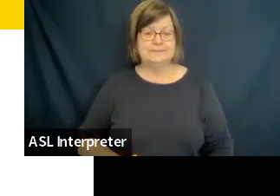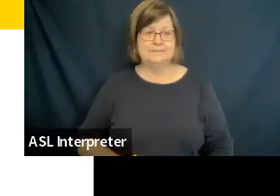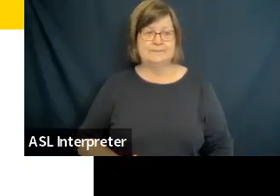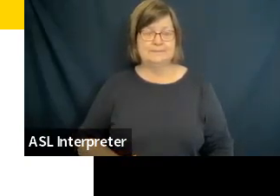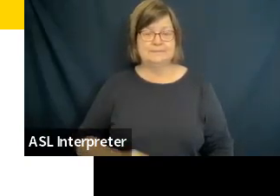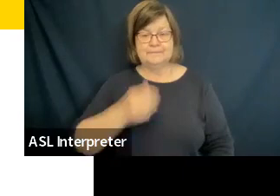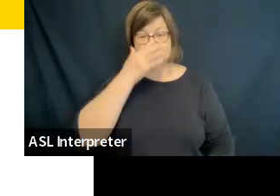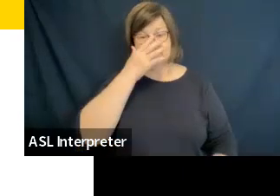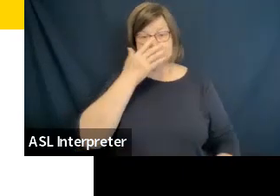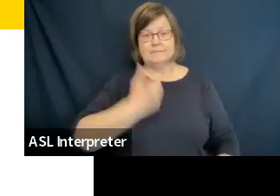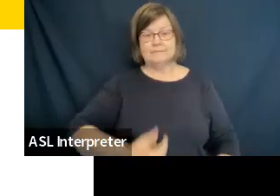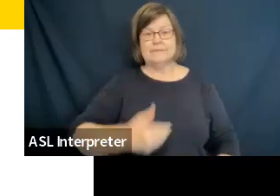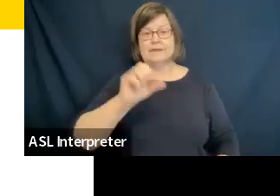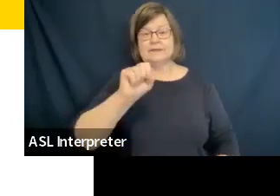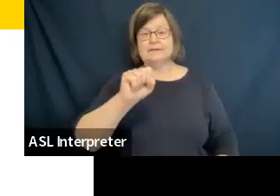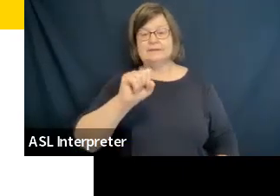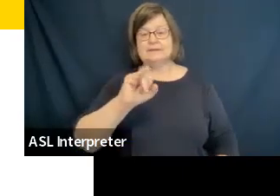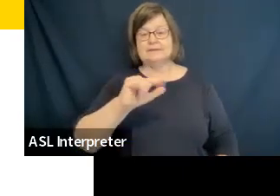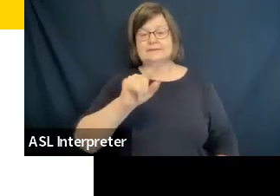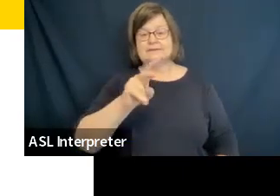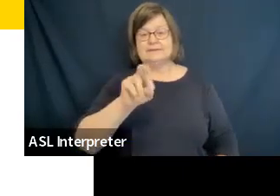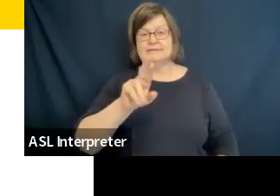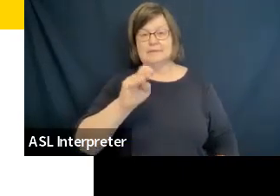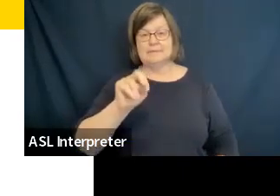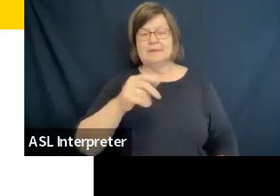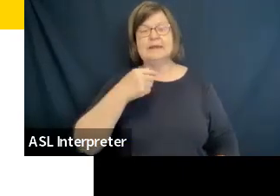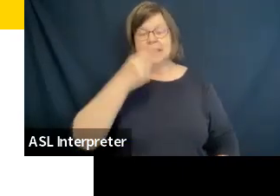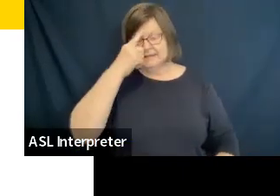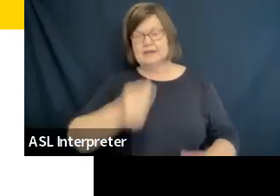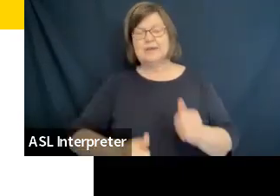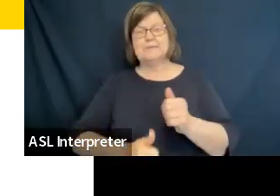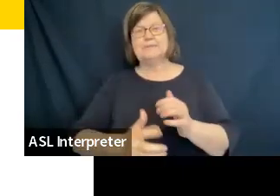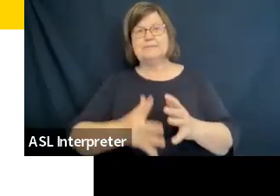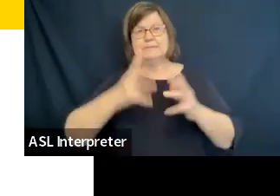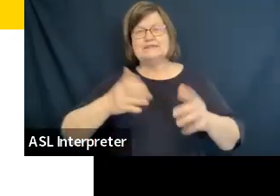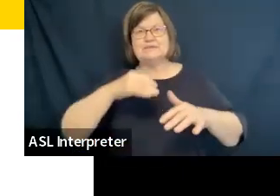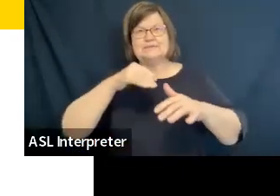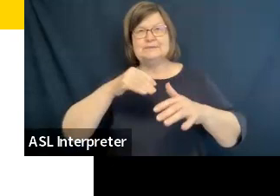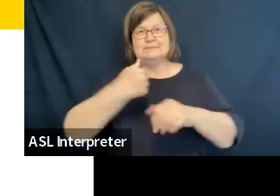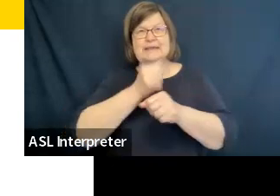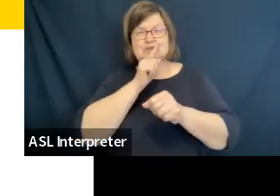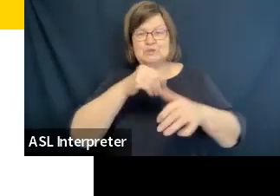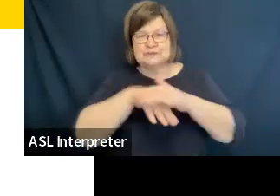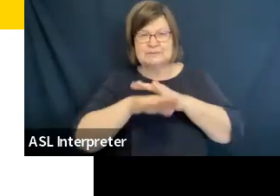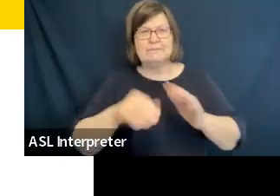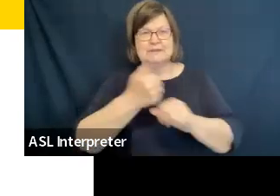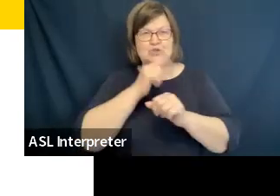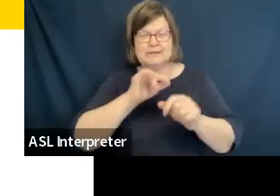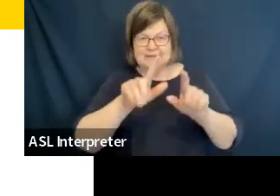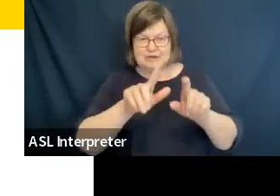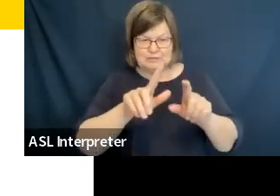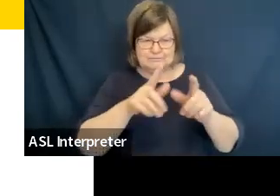I think much of ensuring accessibility is being sure that they are tested by either